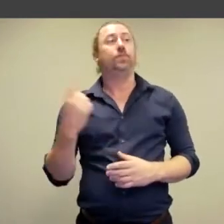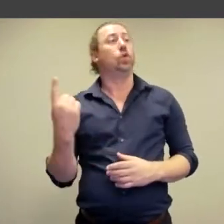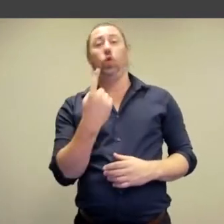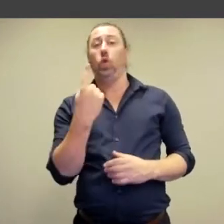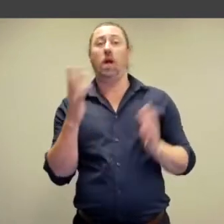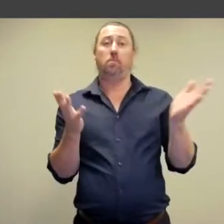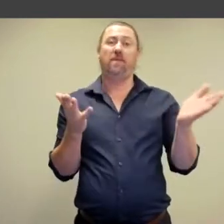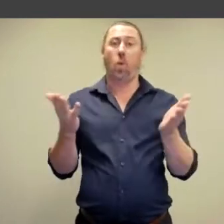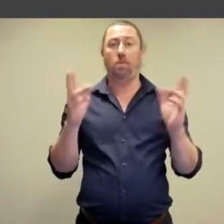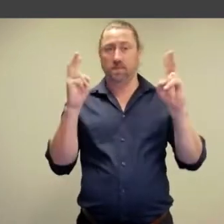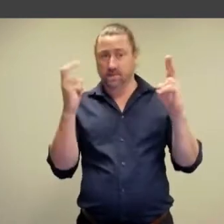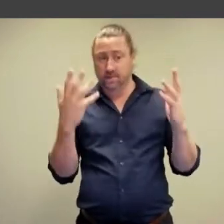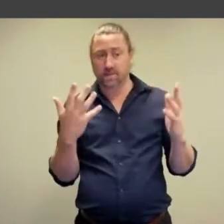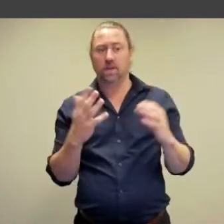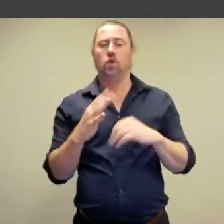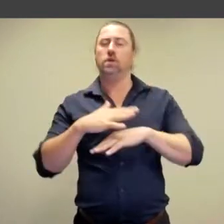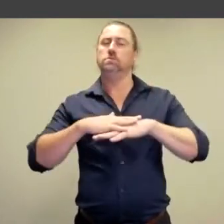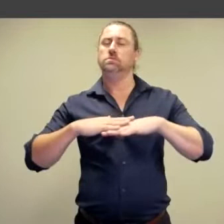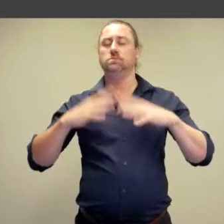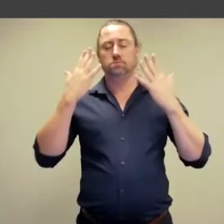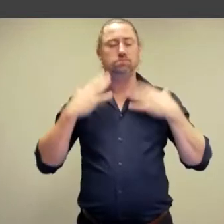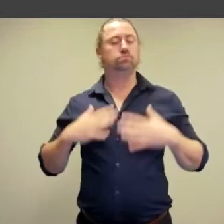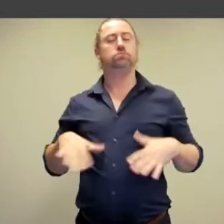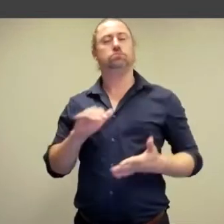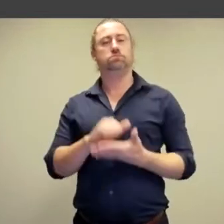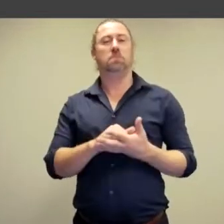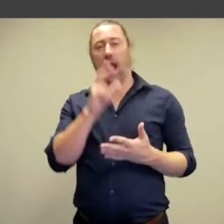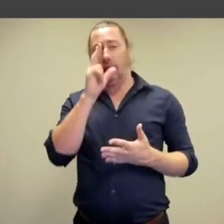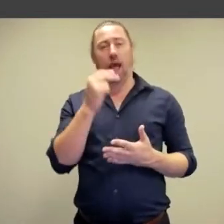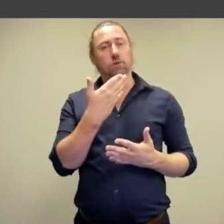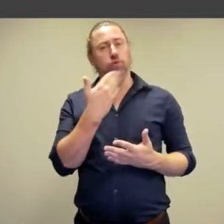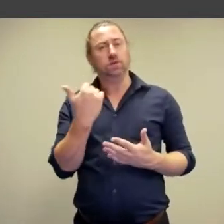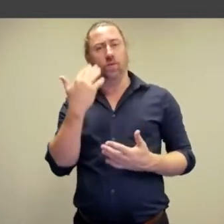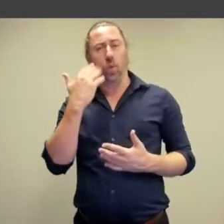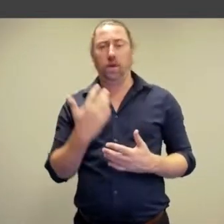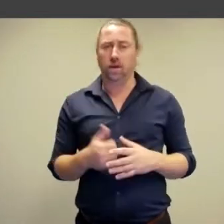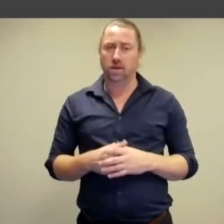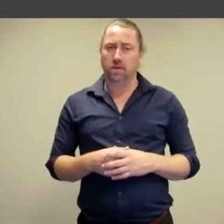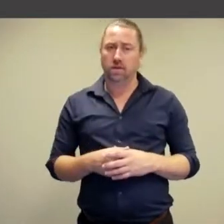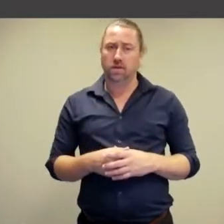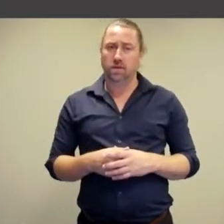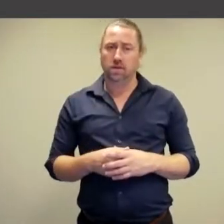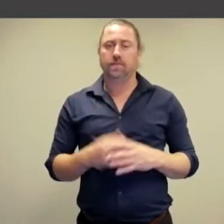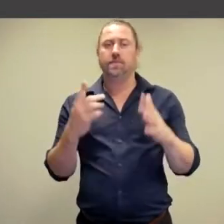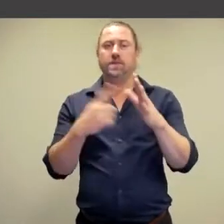we have a manicured and young attractive woman.